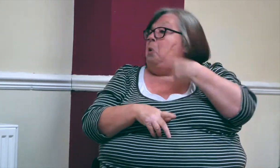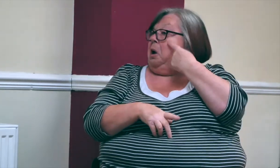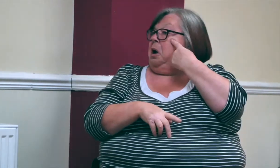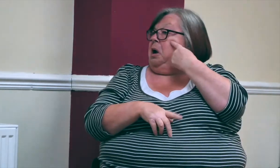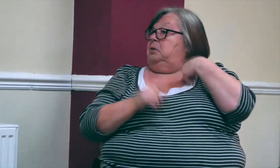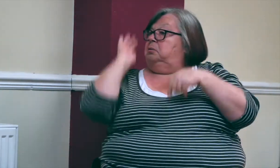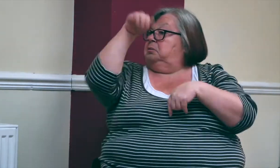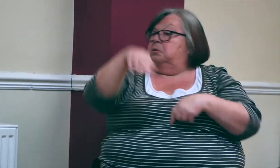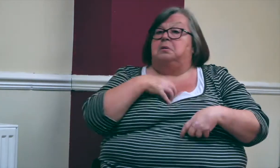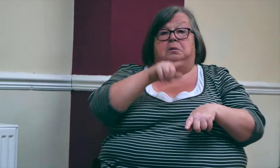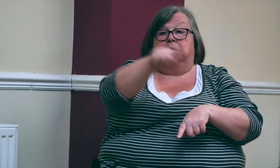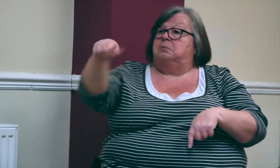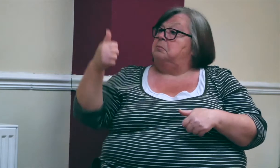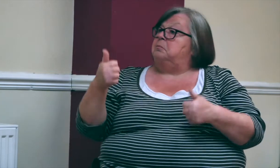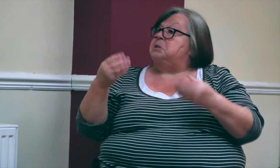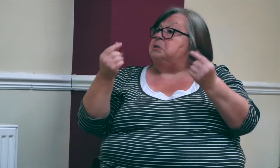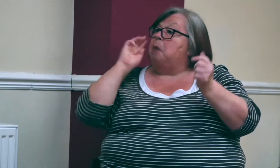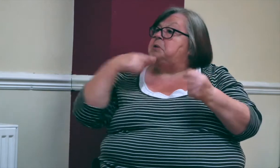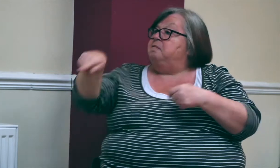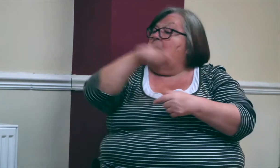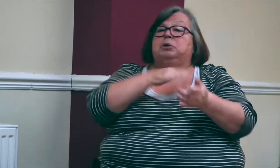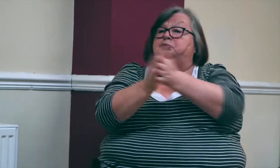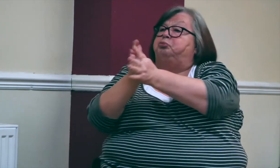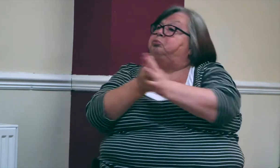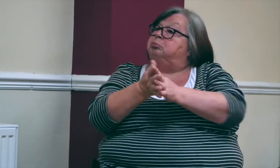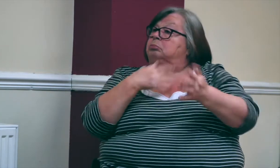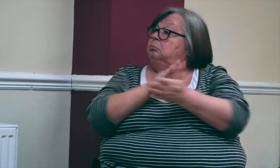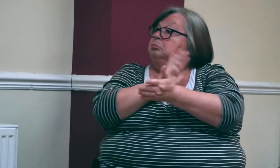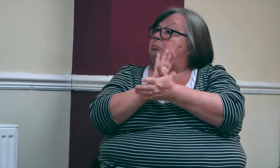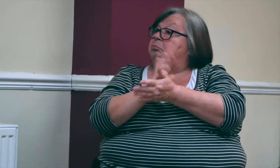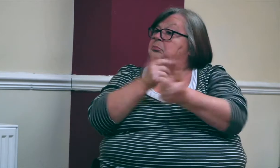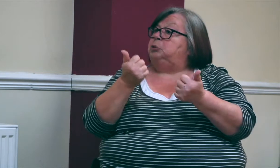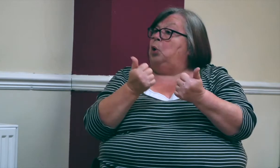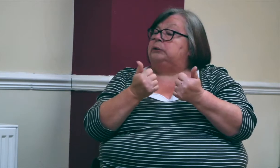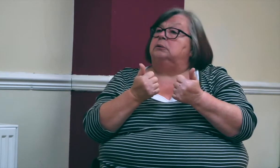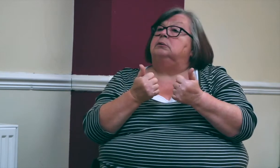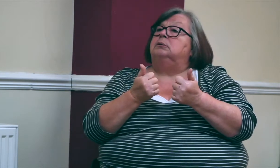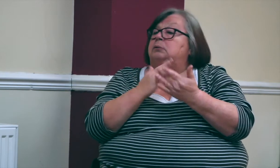So, I thought I would have a look. It was nice. There were some deaf people there, chatting away. I enjoyed it.